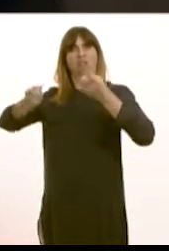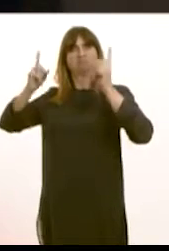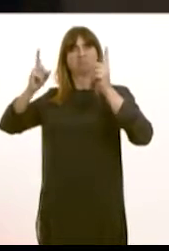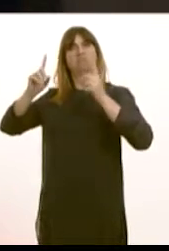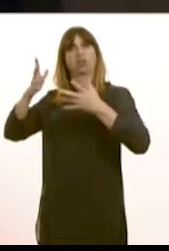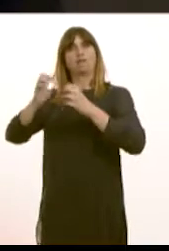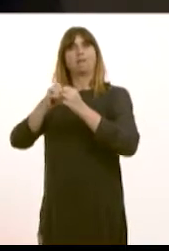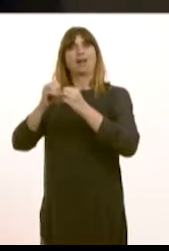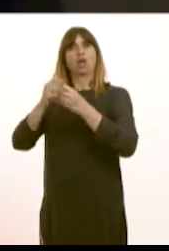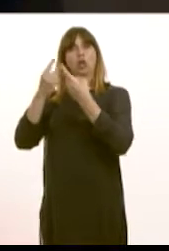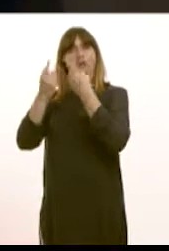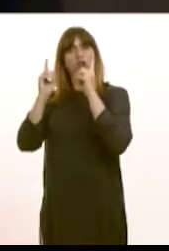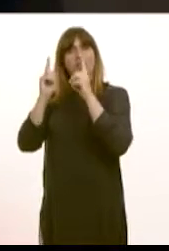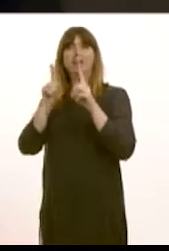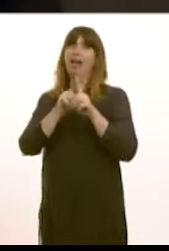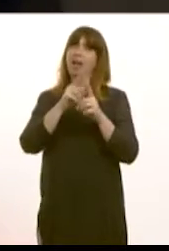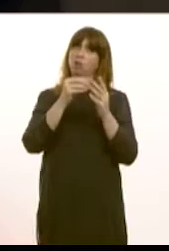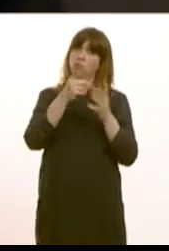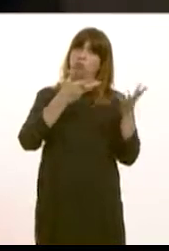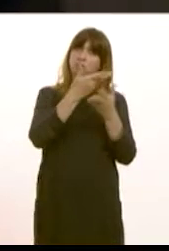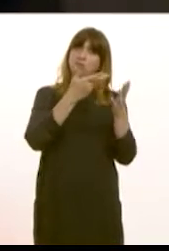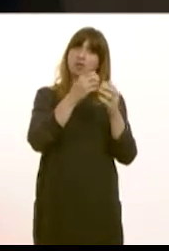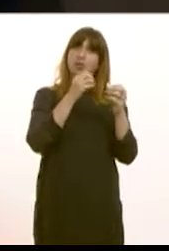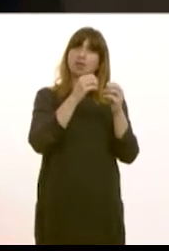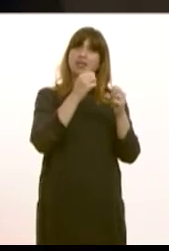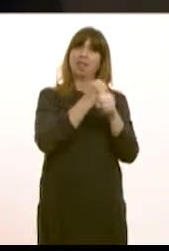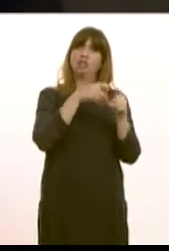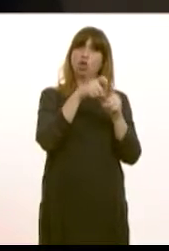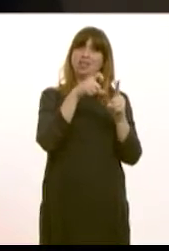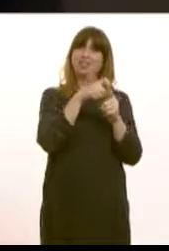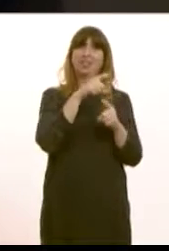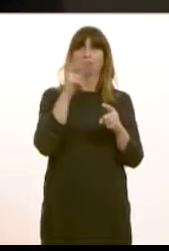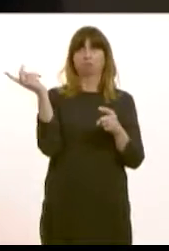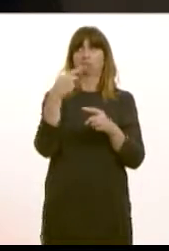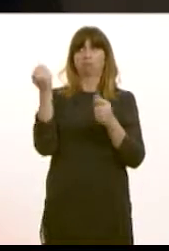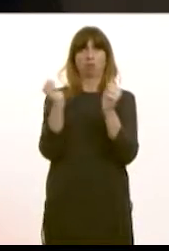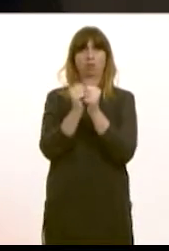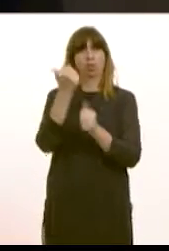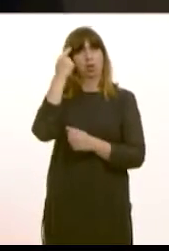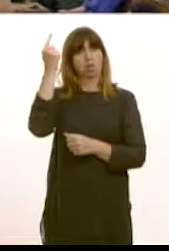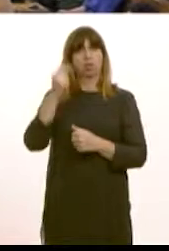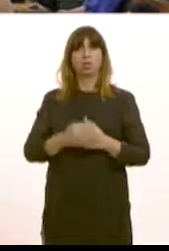University, and also speak with Gary Doherty, who agreed with me that this was a good idea? Carwyn Jones: Well, weíre open to any suggestions.